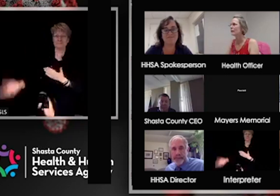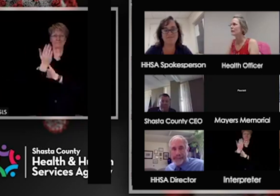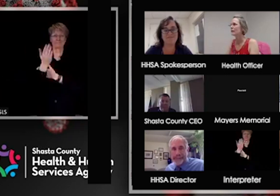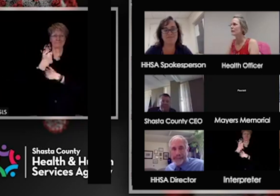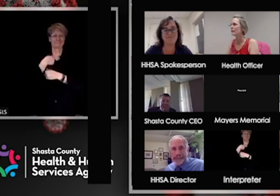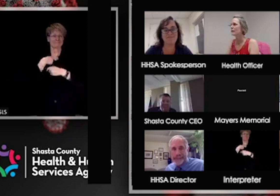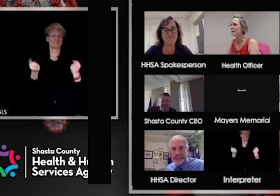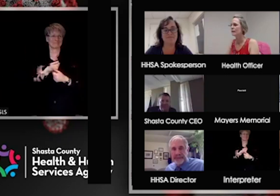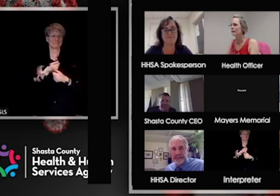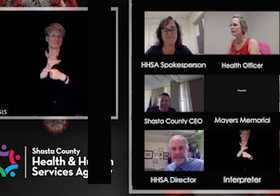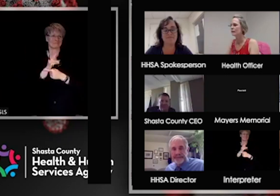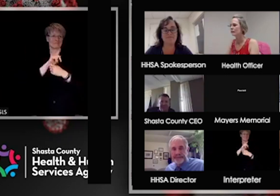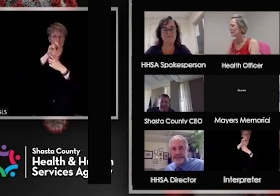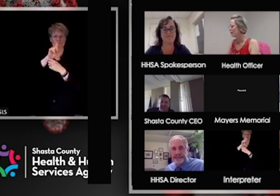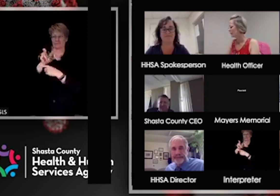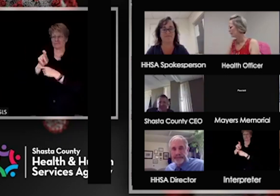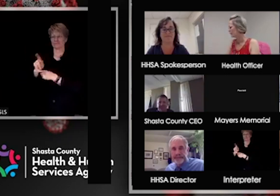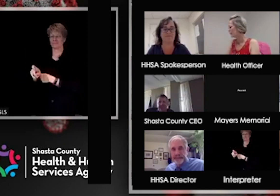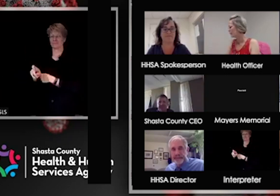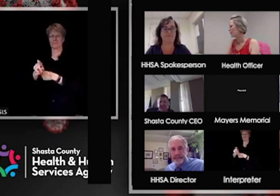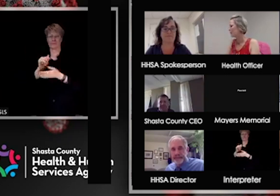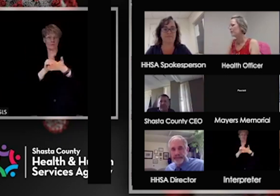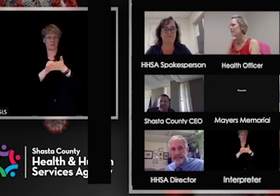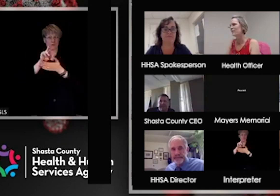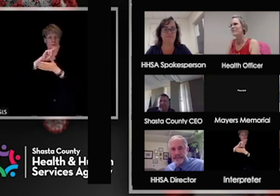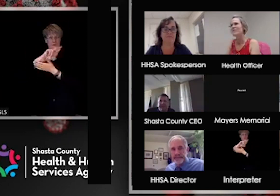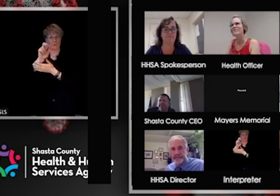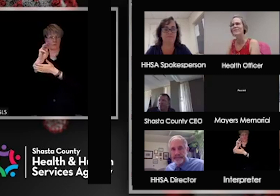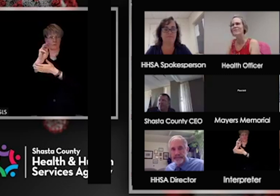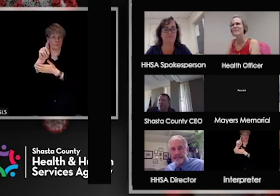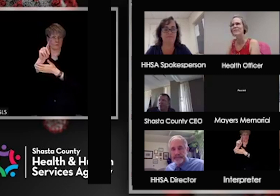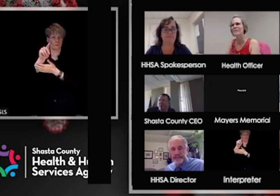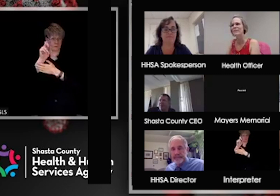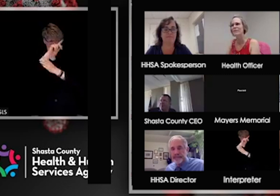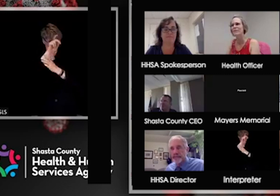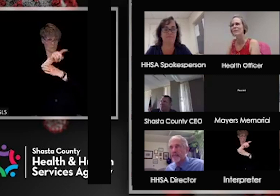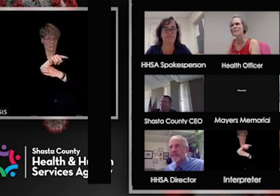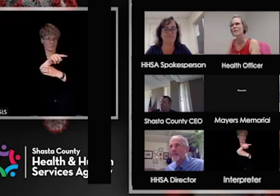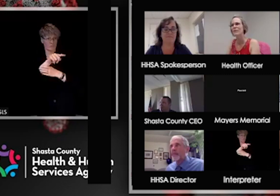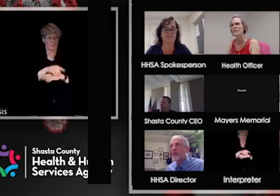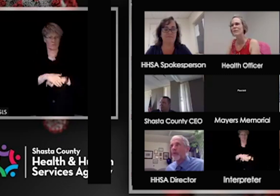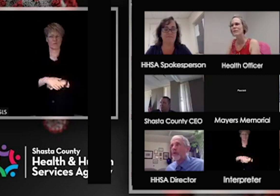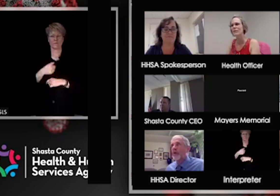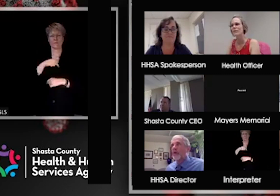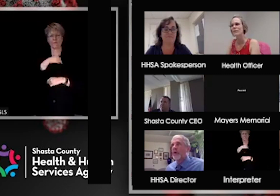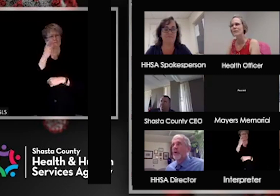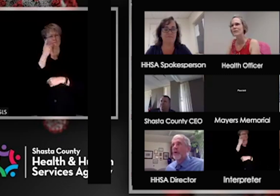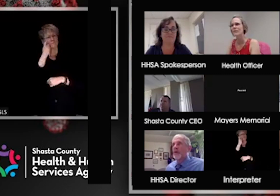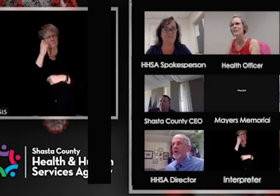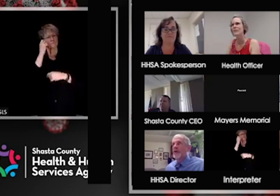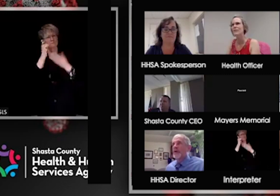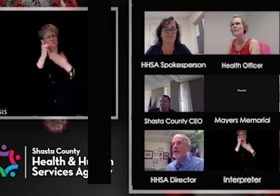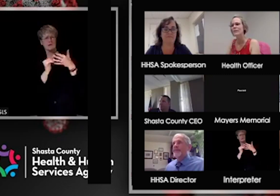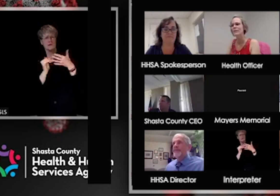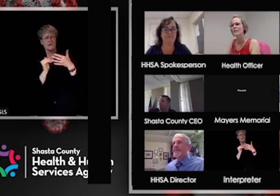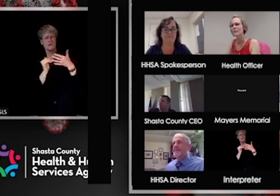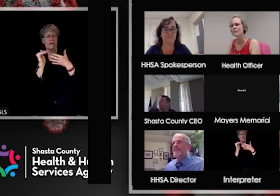for, well, Dr. Ramstrom to start with. We elevated to the level three high risk, but